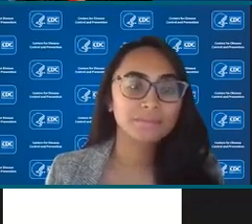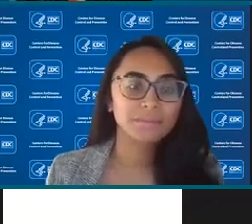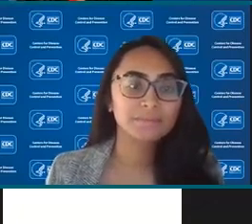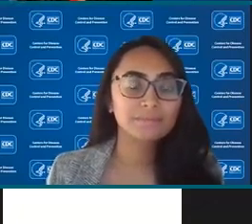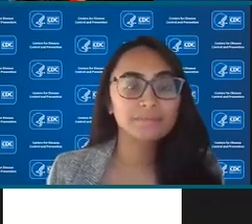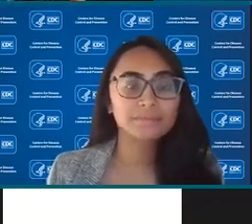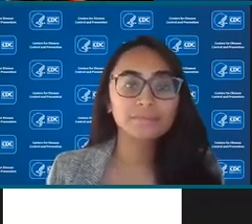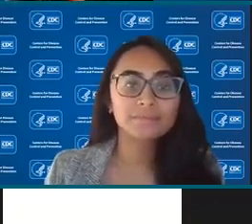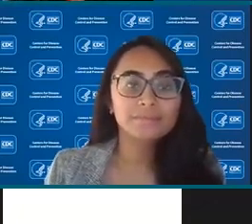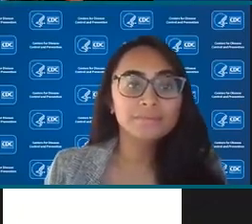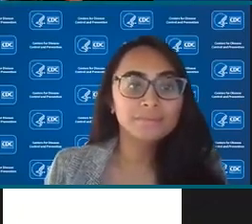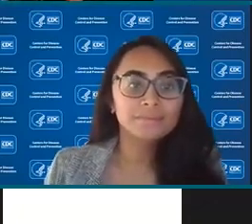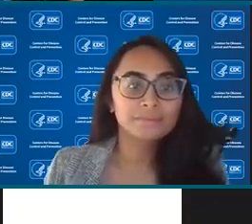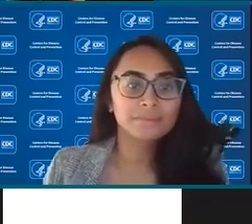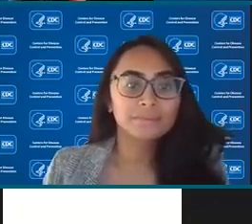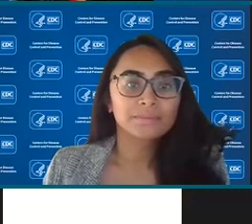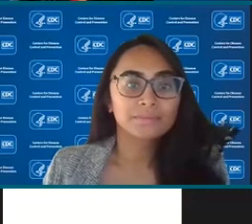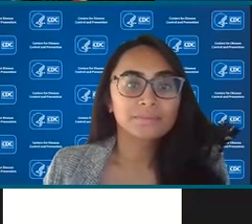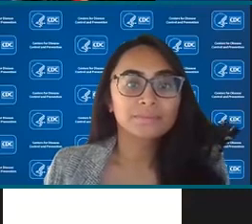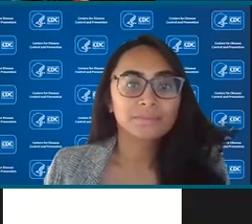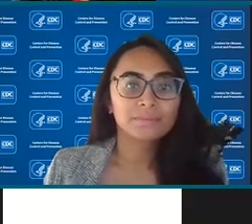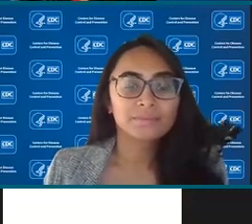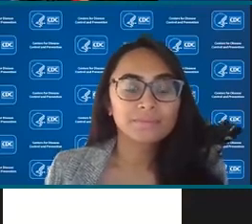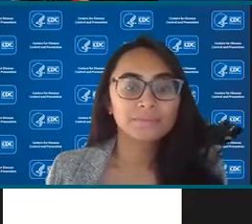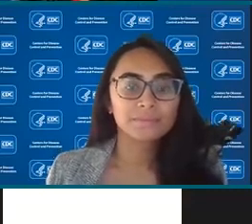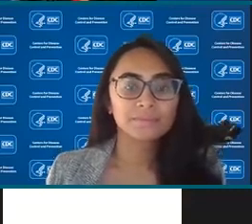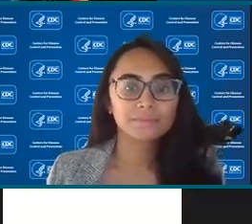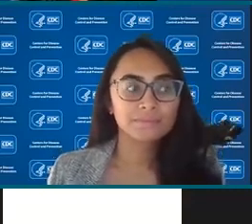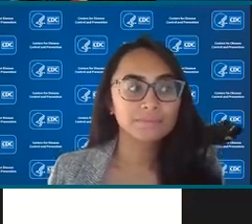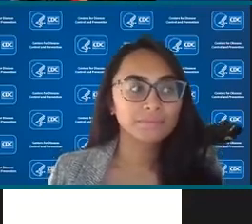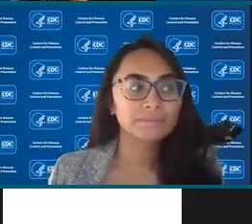so that was a fast-paced environment as well. We were constantly working around the clock.